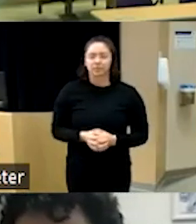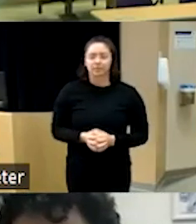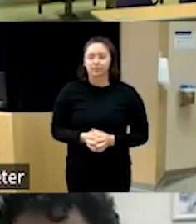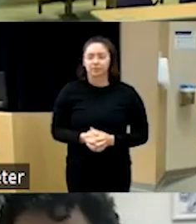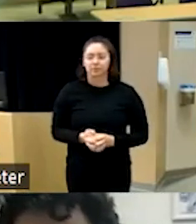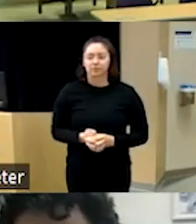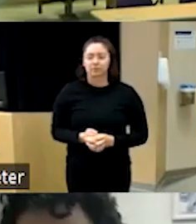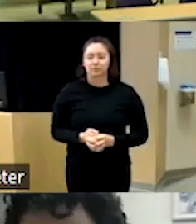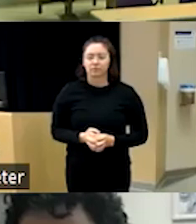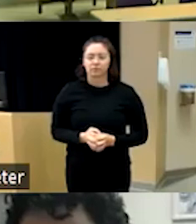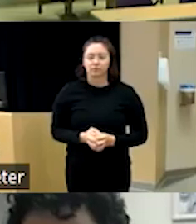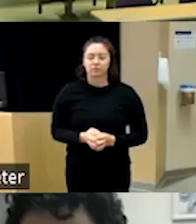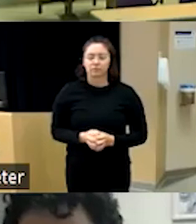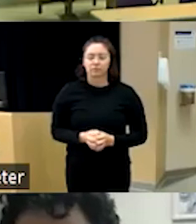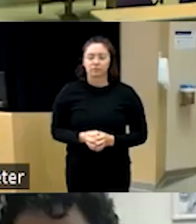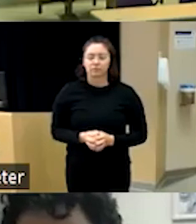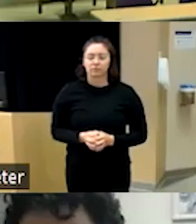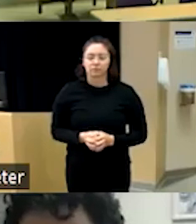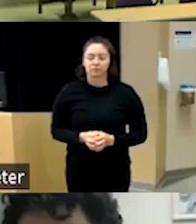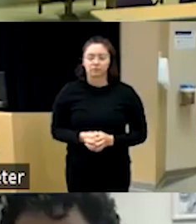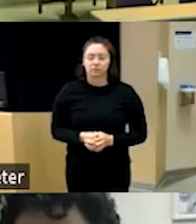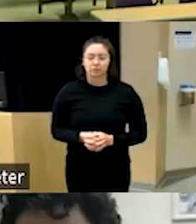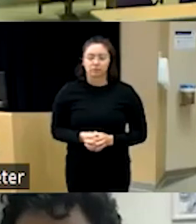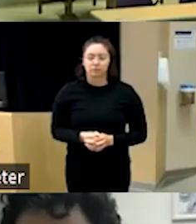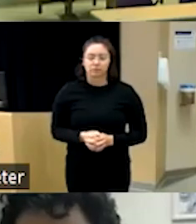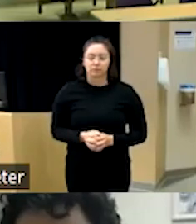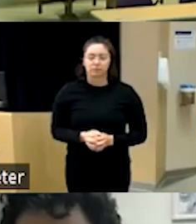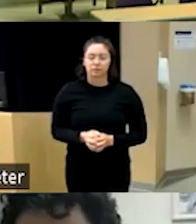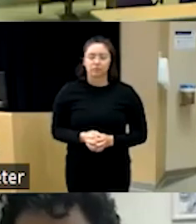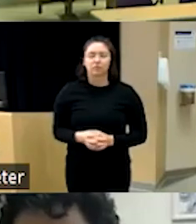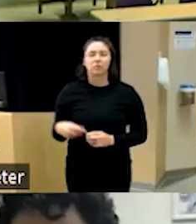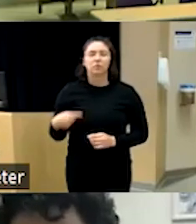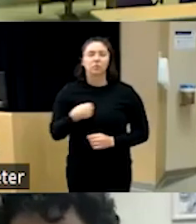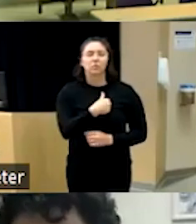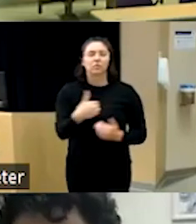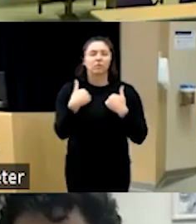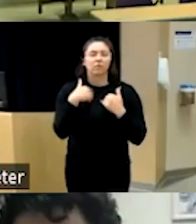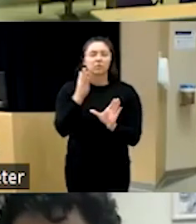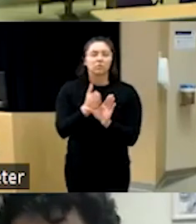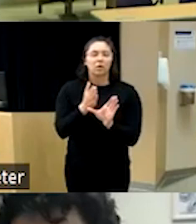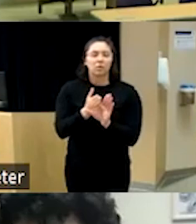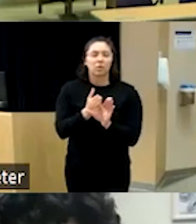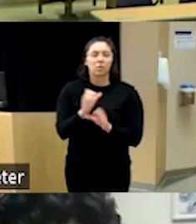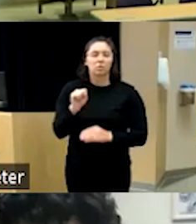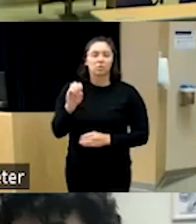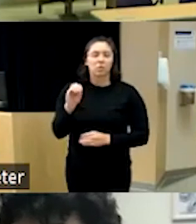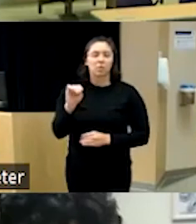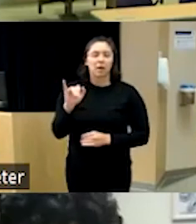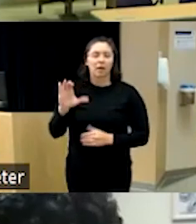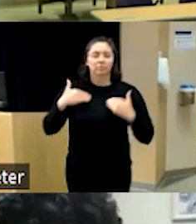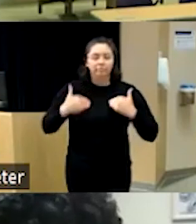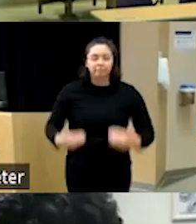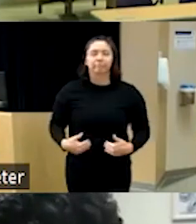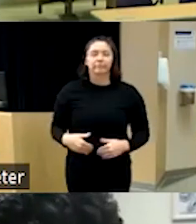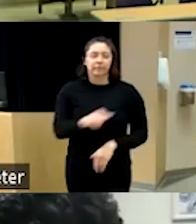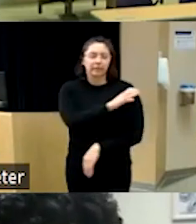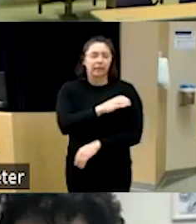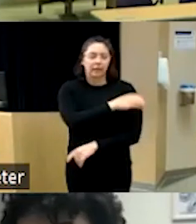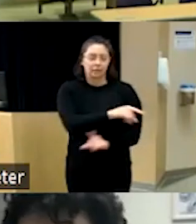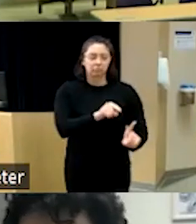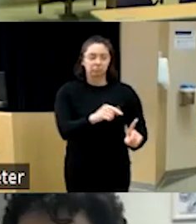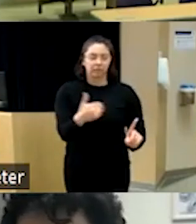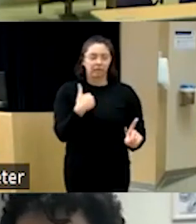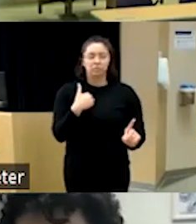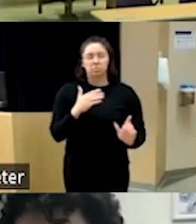um so so we also we have a psychosomatic dizzy Clinic as well they are they're smaller and they